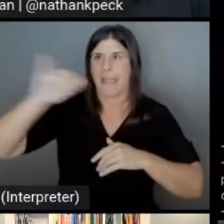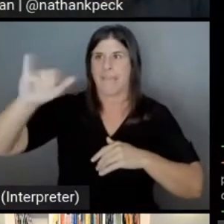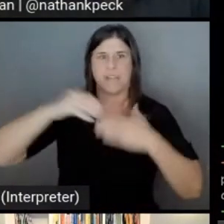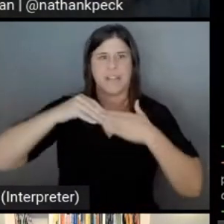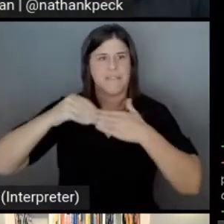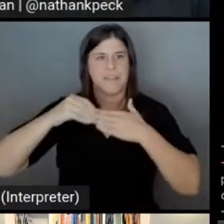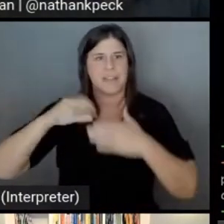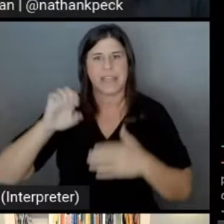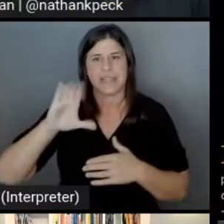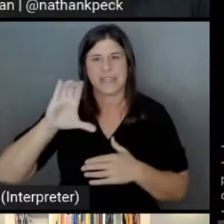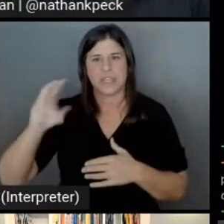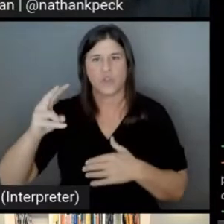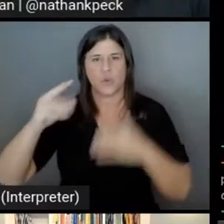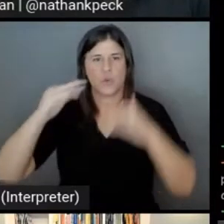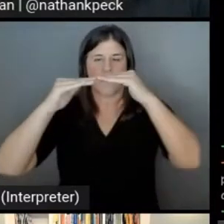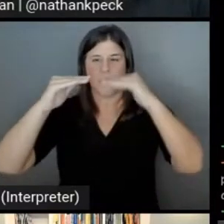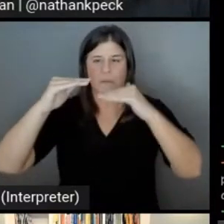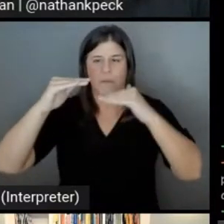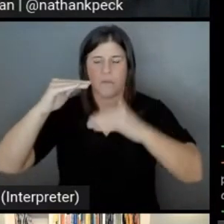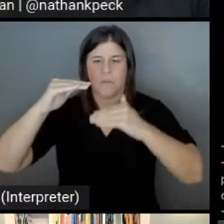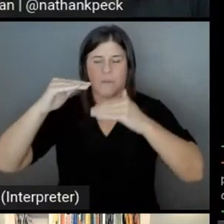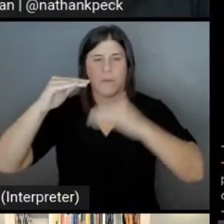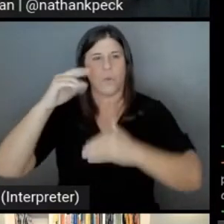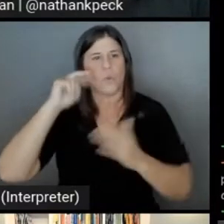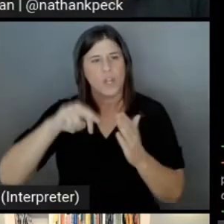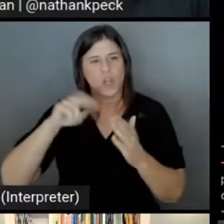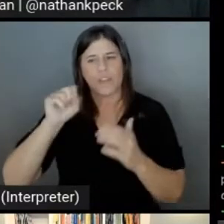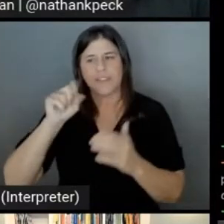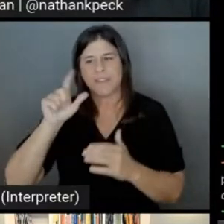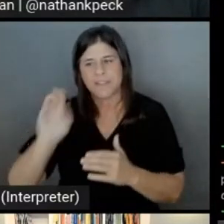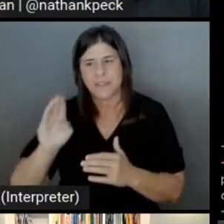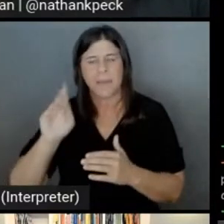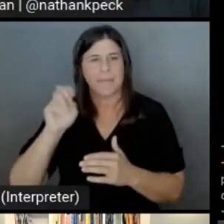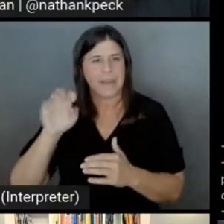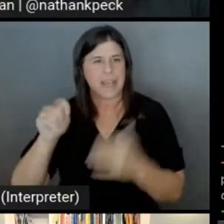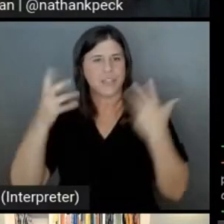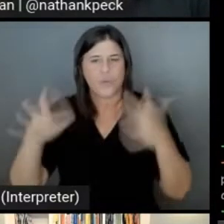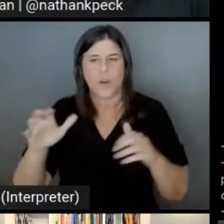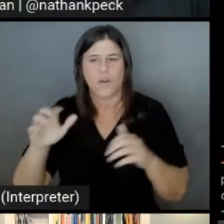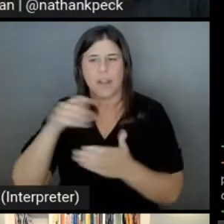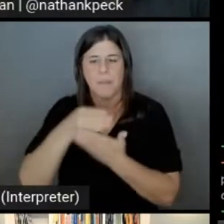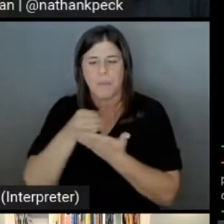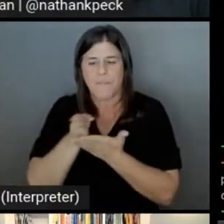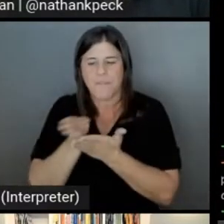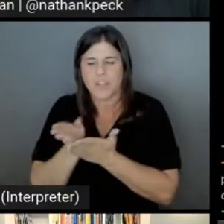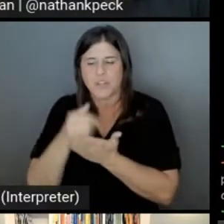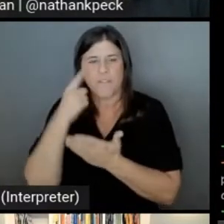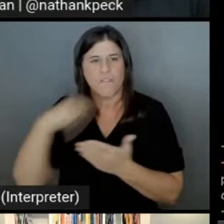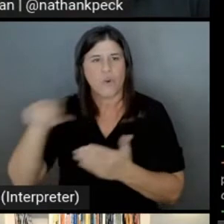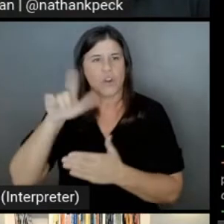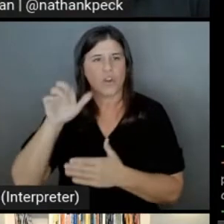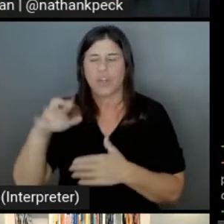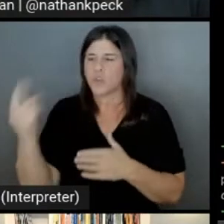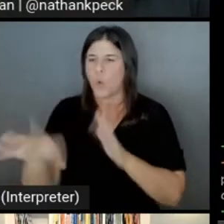and then within there is, we look at the subnets that you have provision for your cluster and make sure we only pick zones within those subnets.